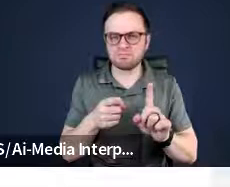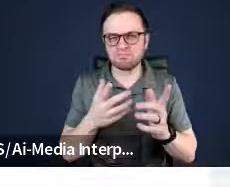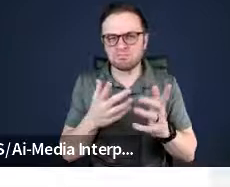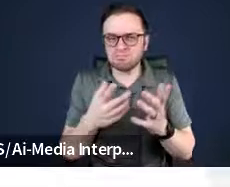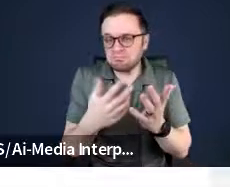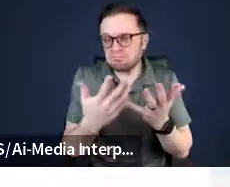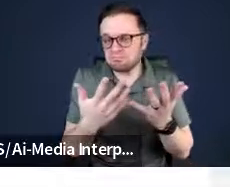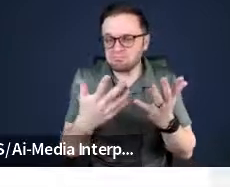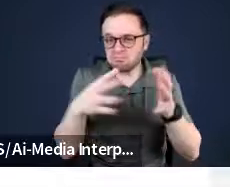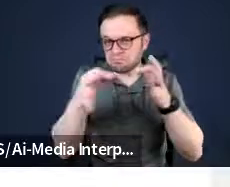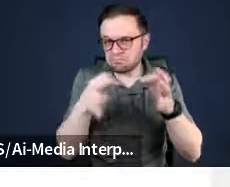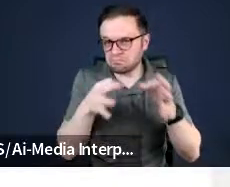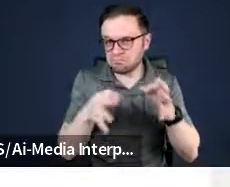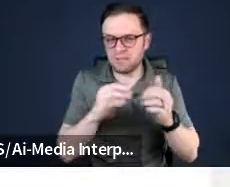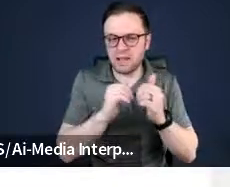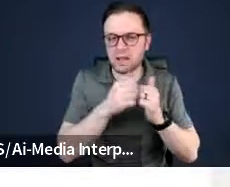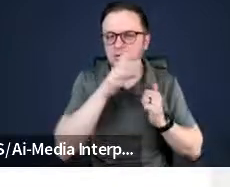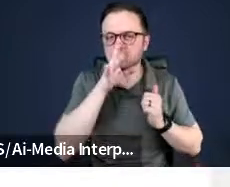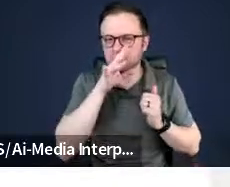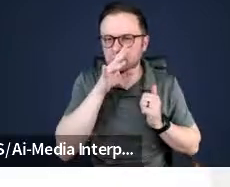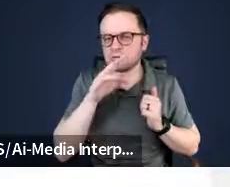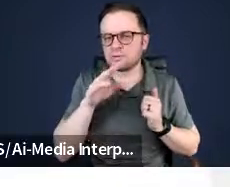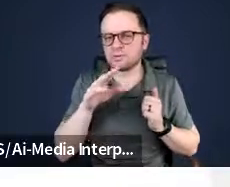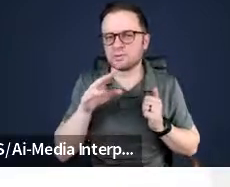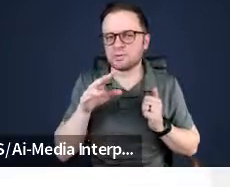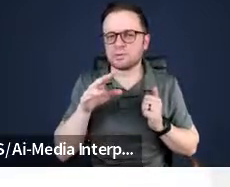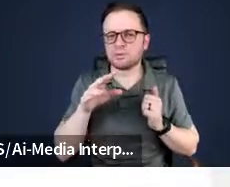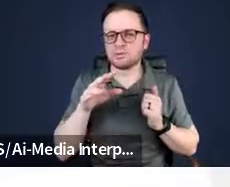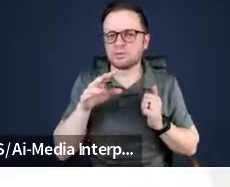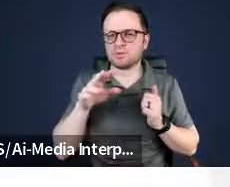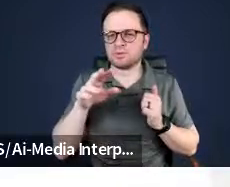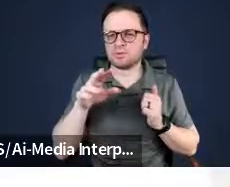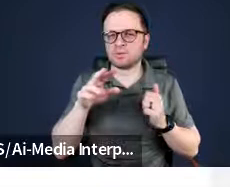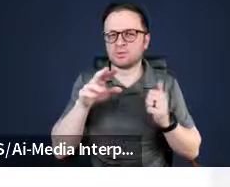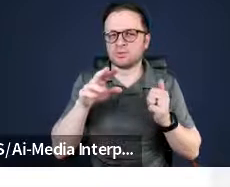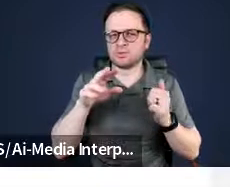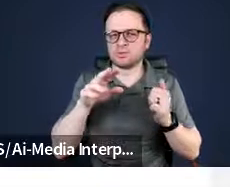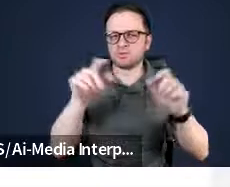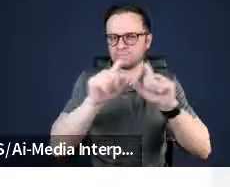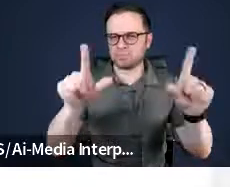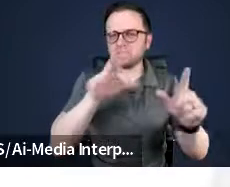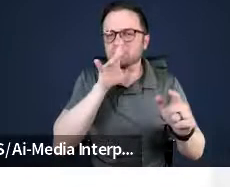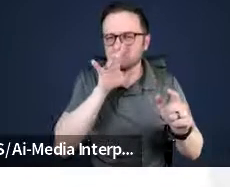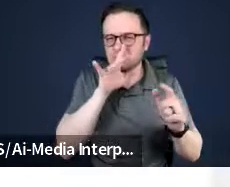most or all of the main points about how screen reader's work, when navigating the web.